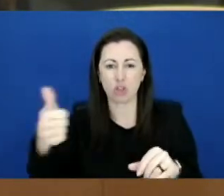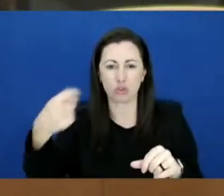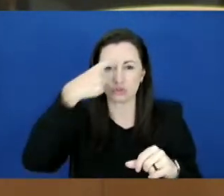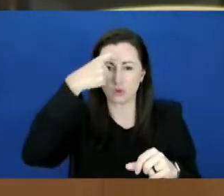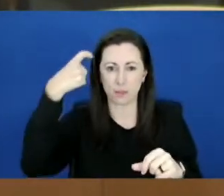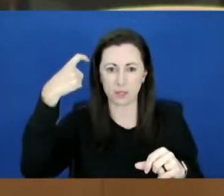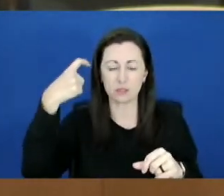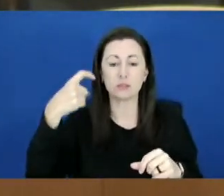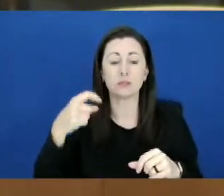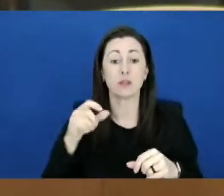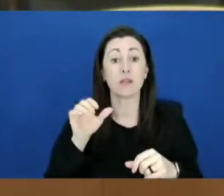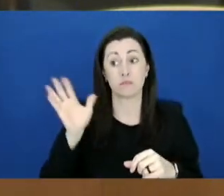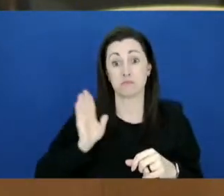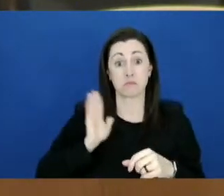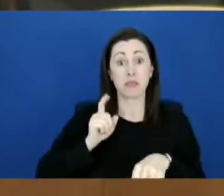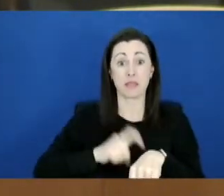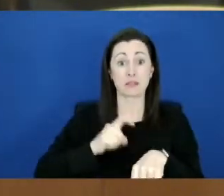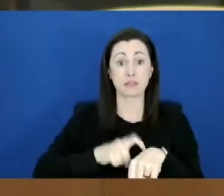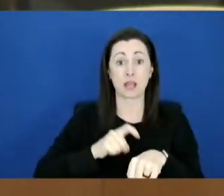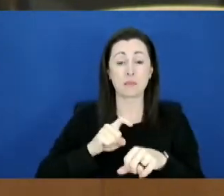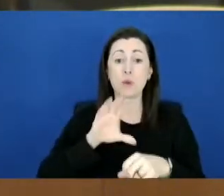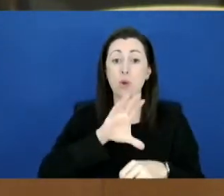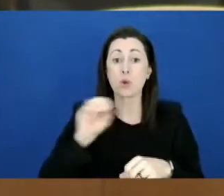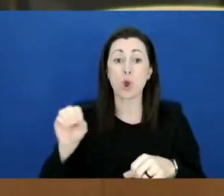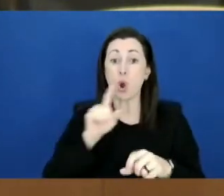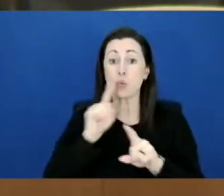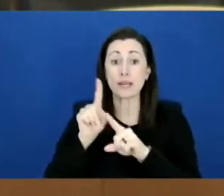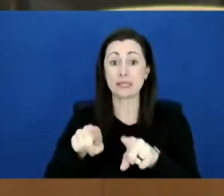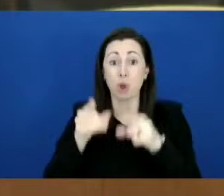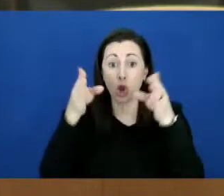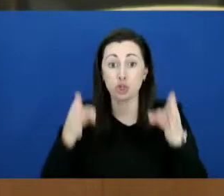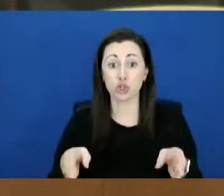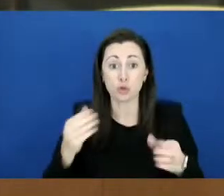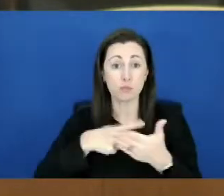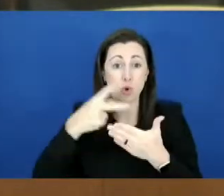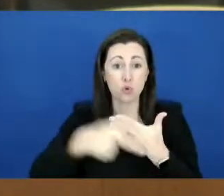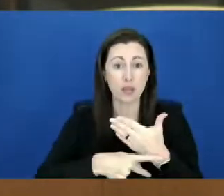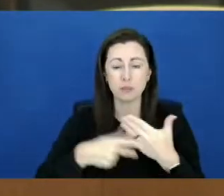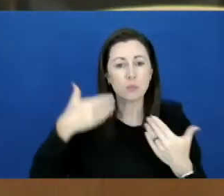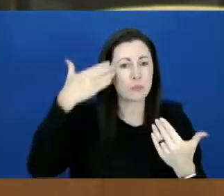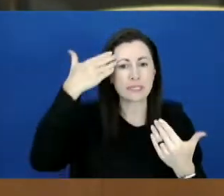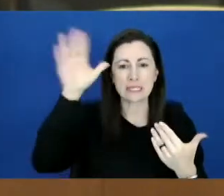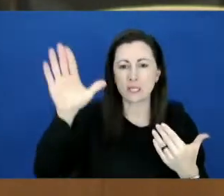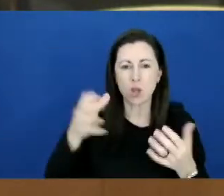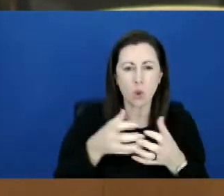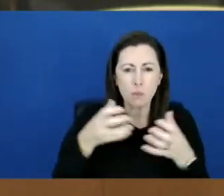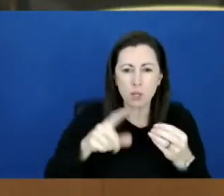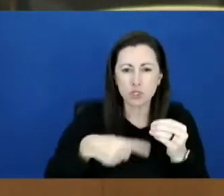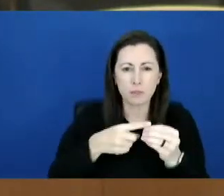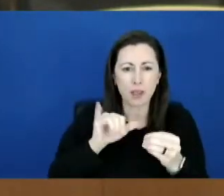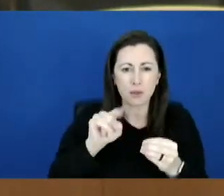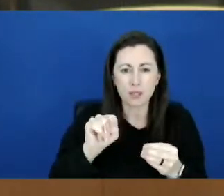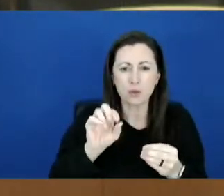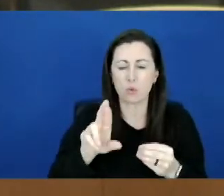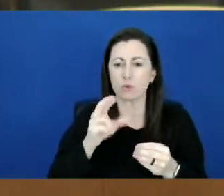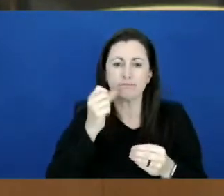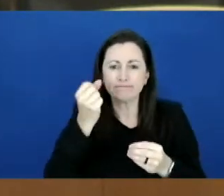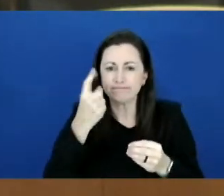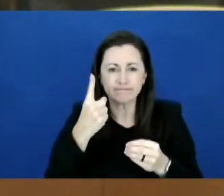IMPACTED BY VIOLENCE AND OTHER